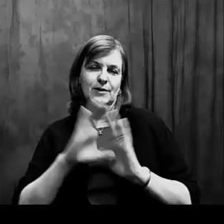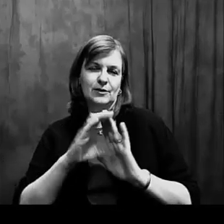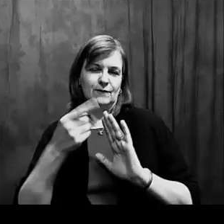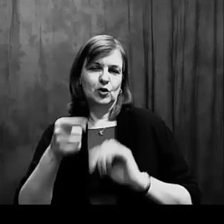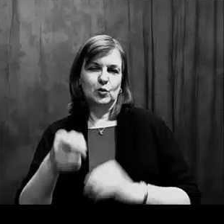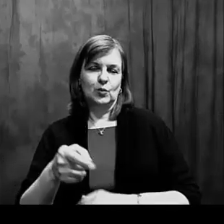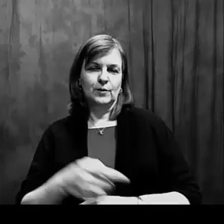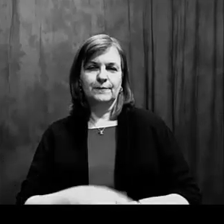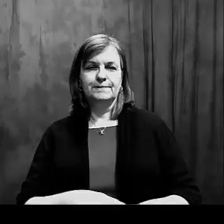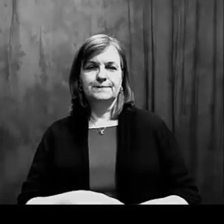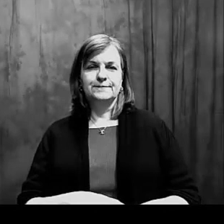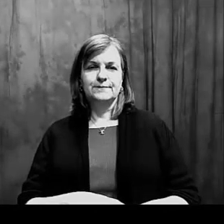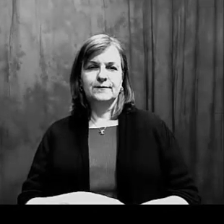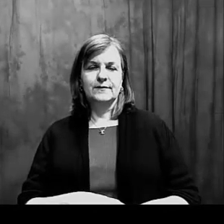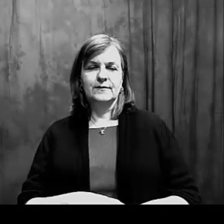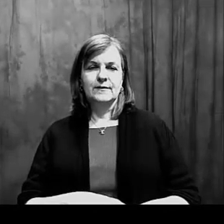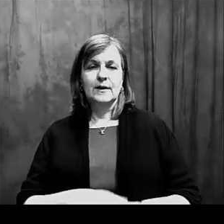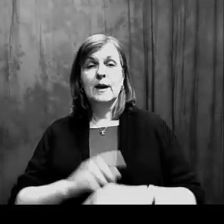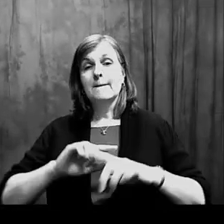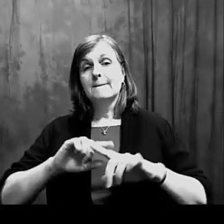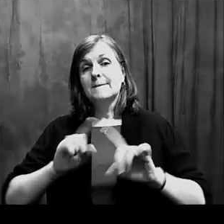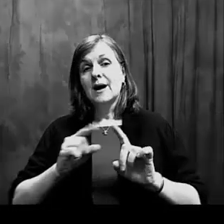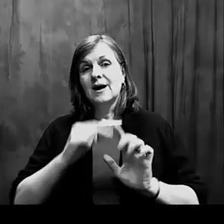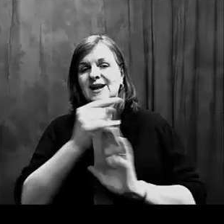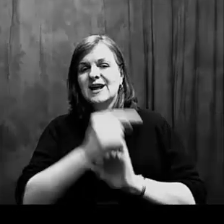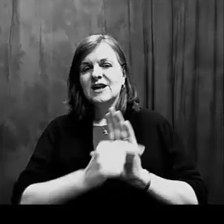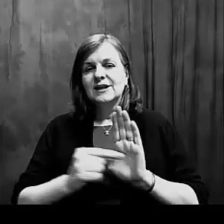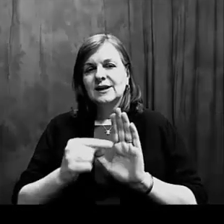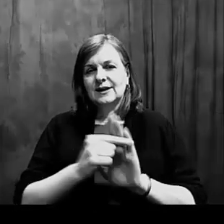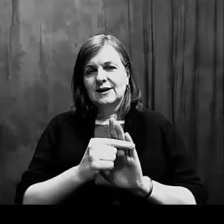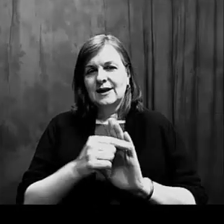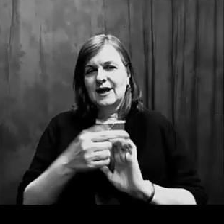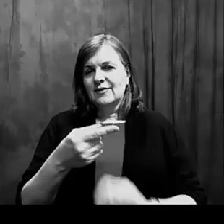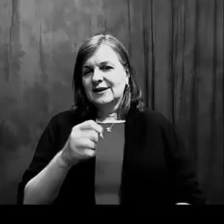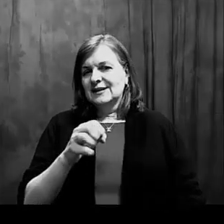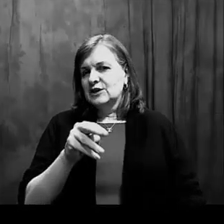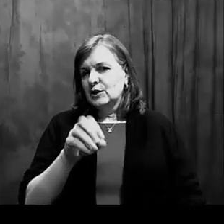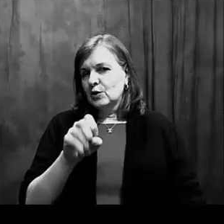make sense to you we will look at more of these as we go through